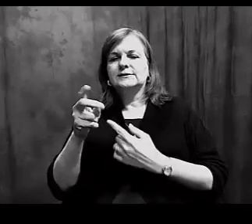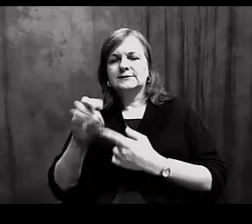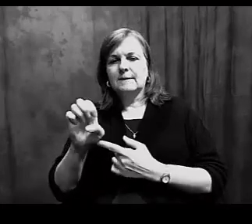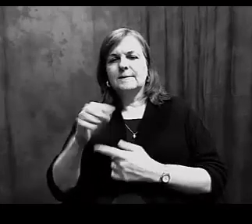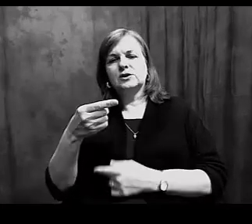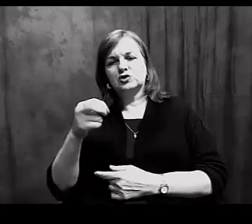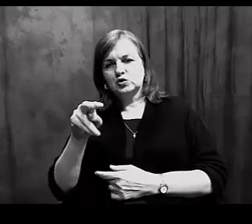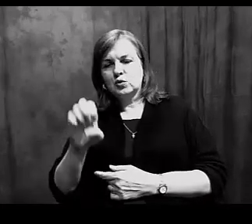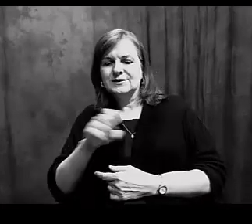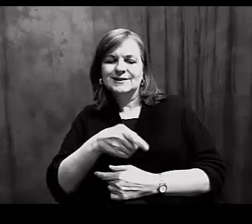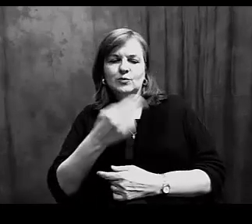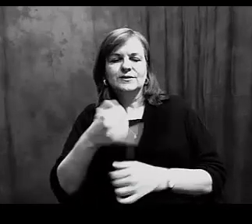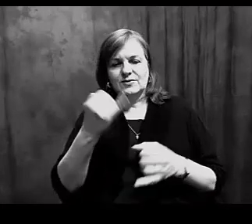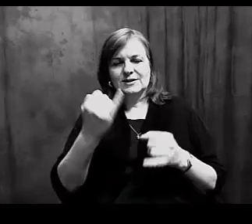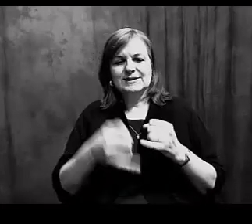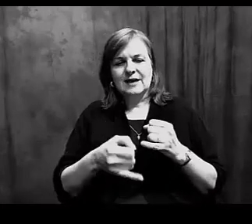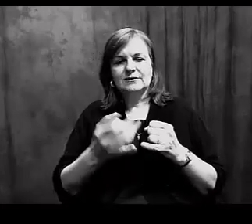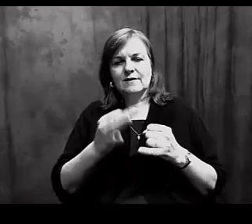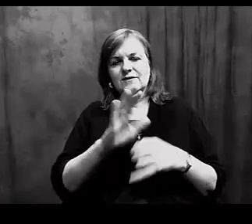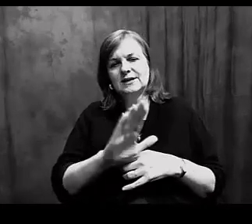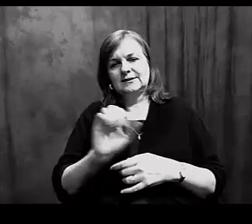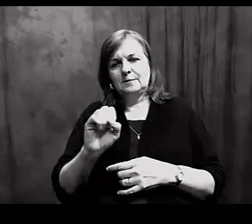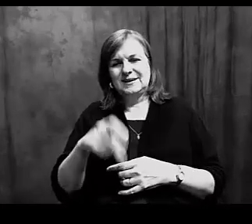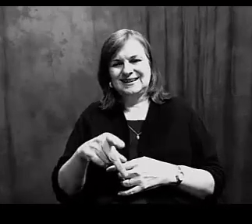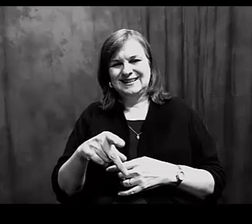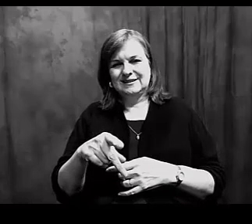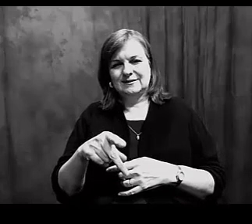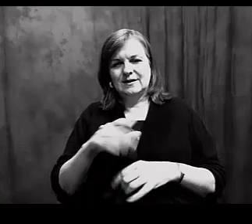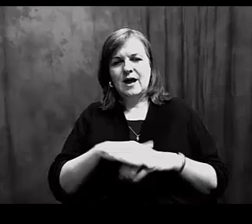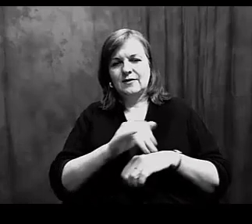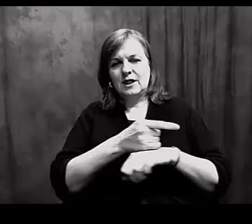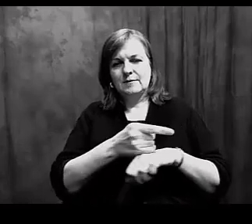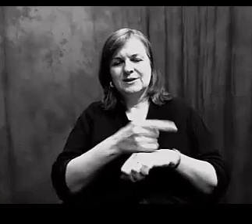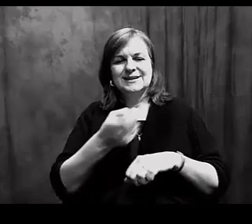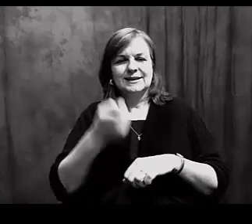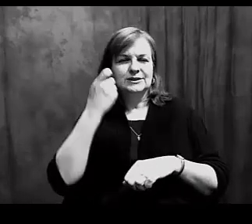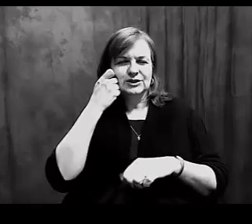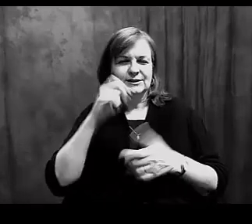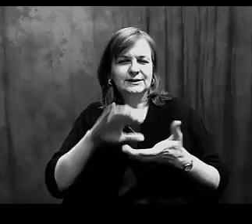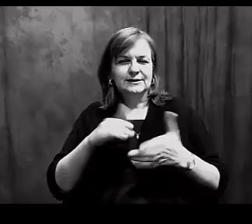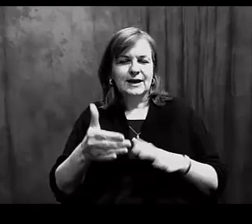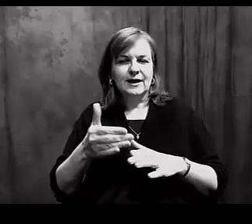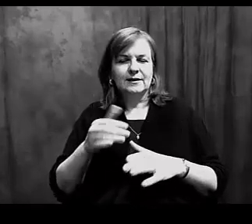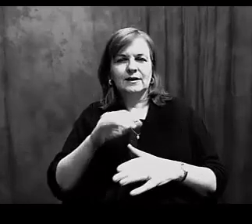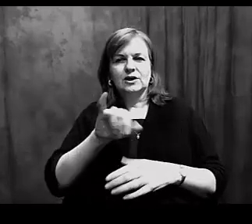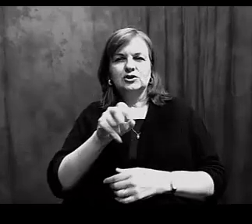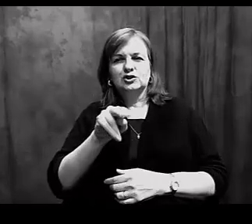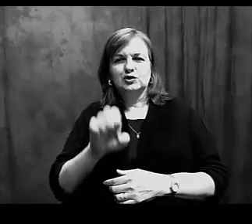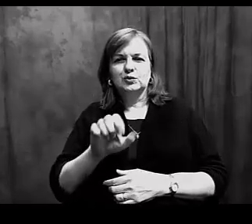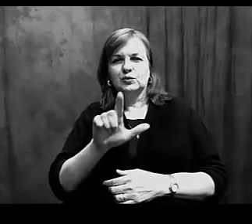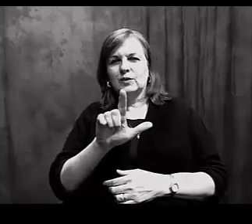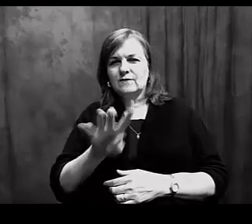of his species on the Galapagos -- he actually died on June 24, 2012 at about the